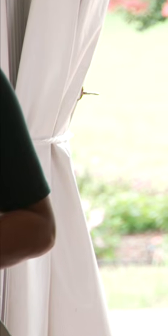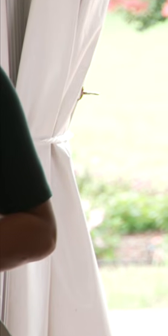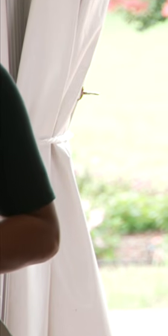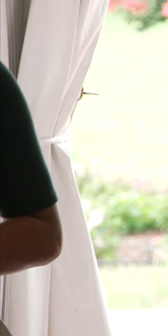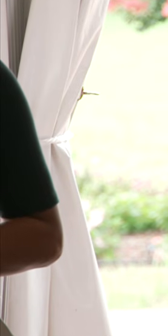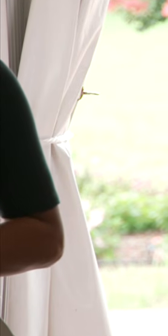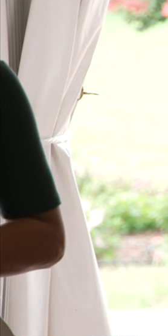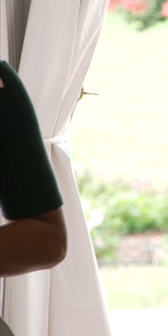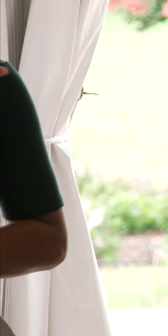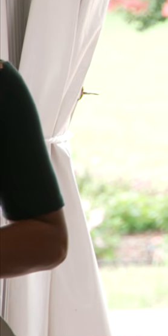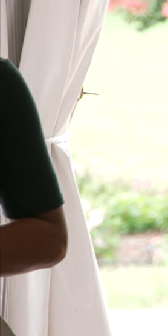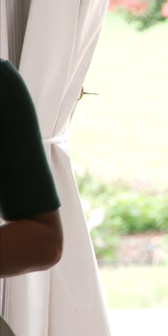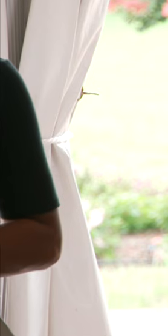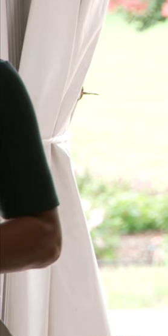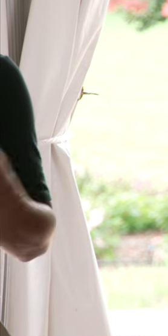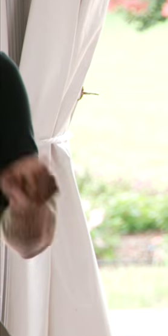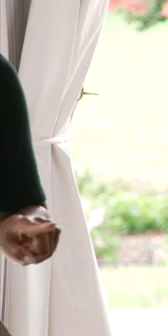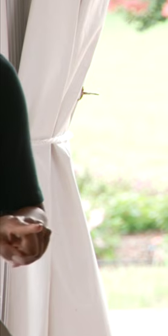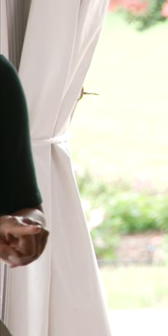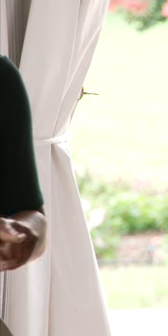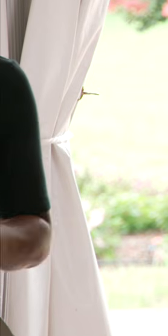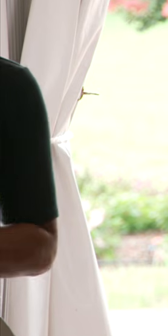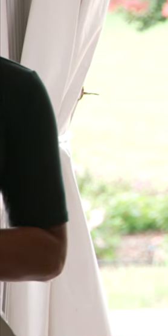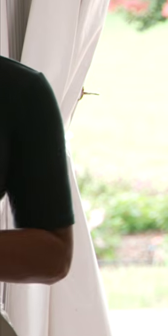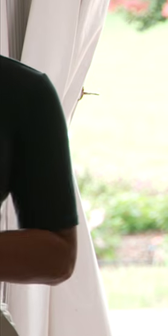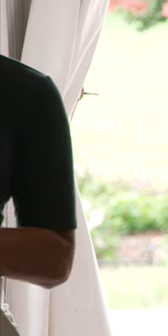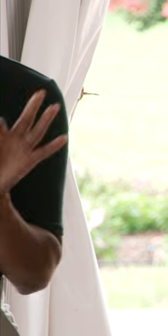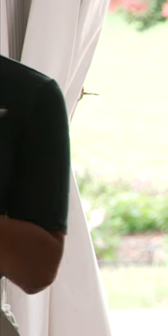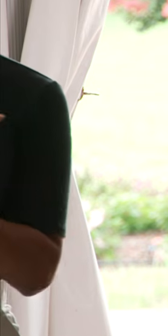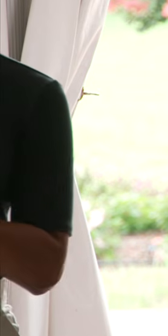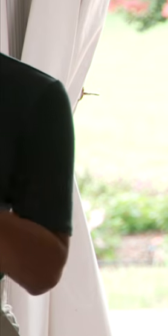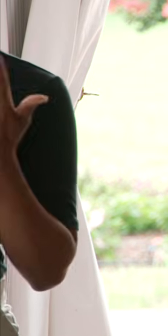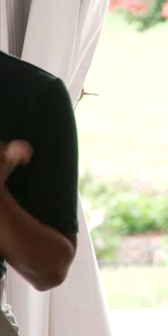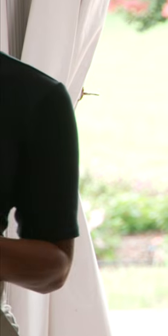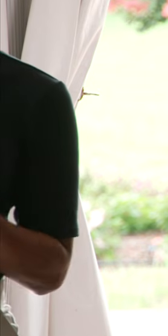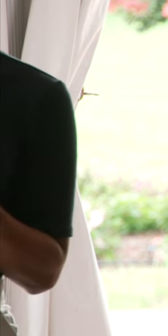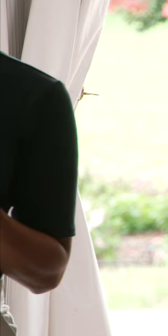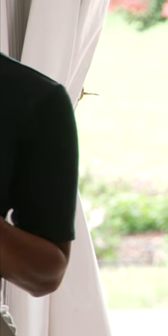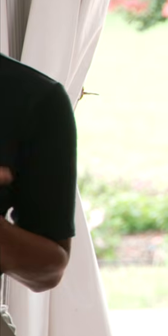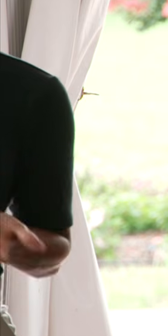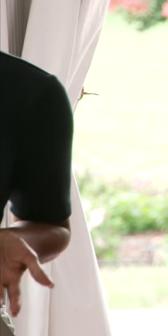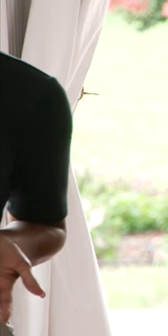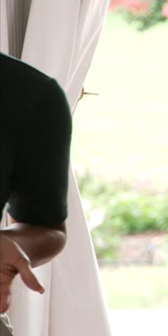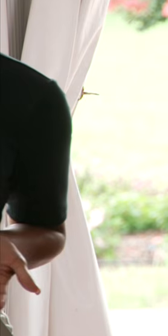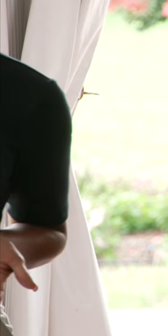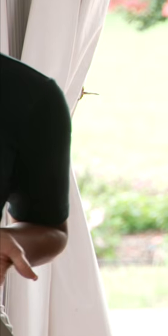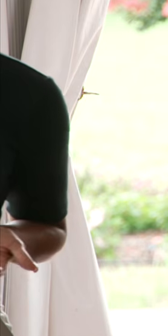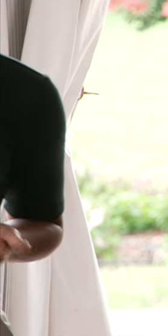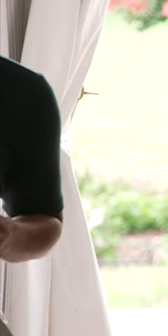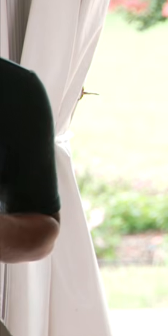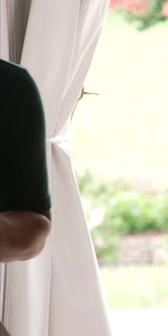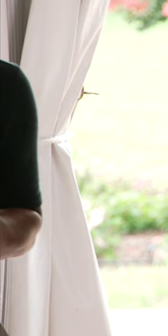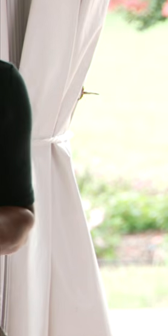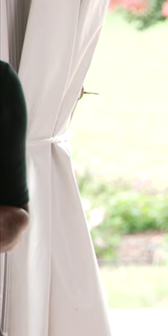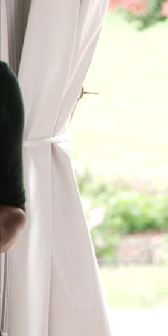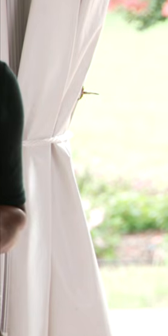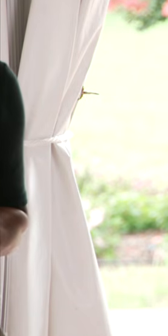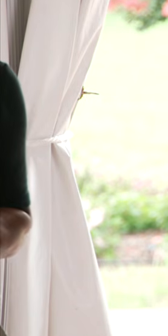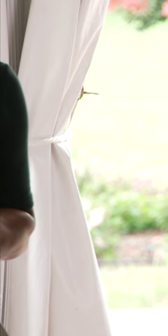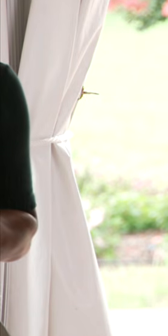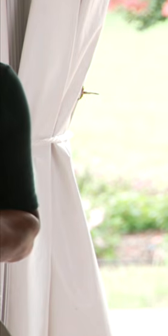And my father said, "No, I don't know anything about a study like that." And my brother went on